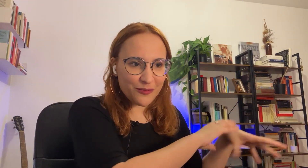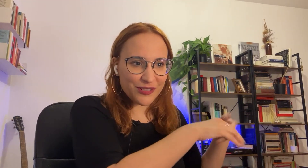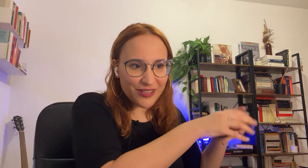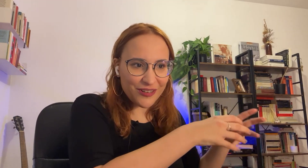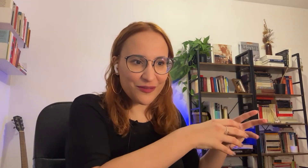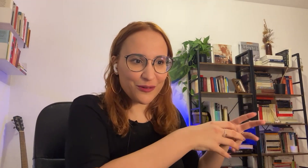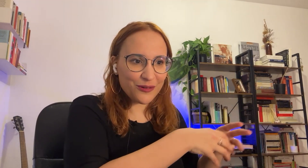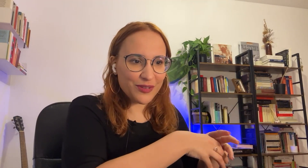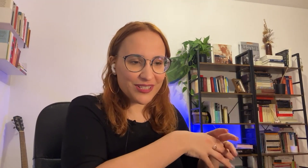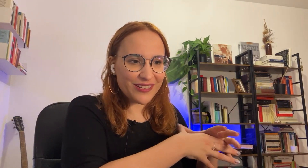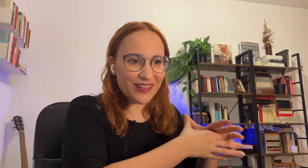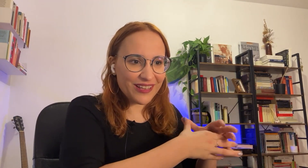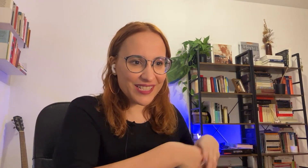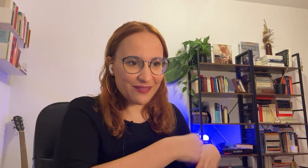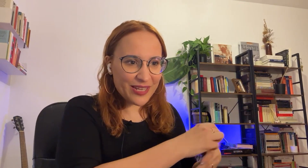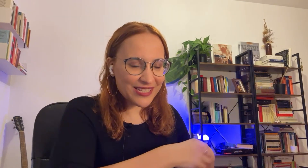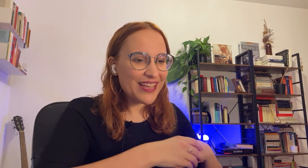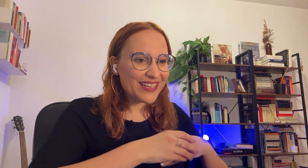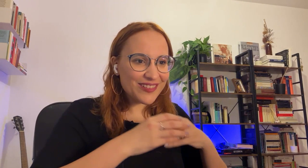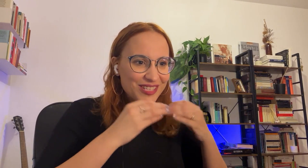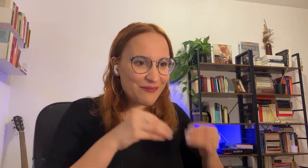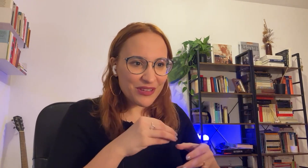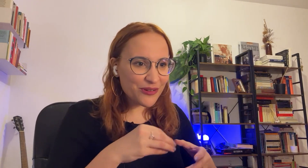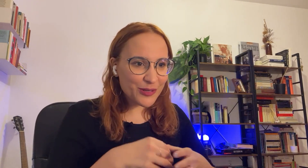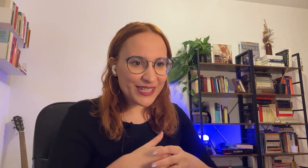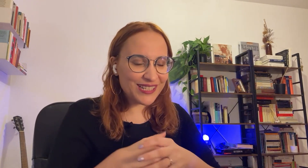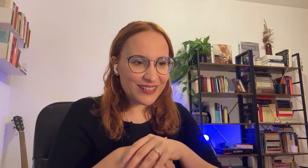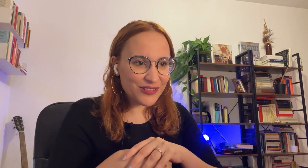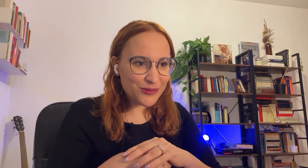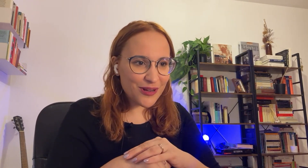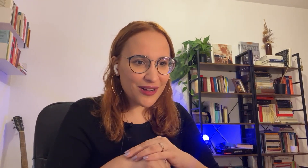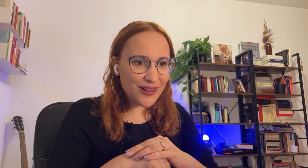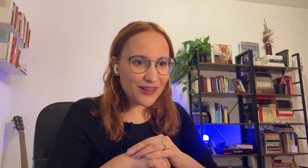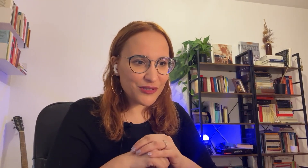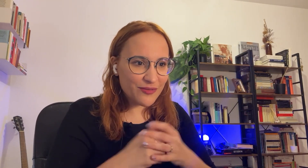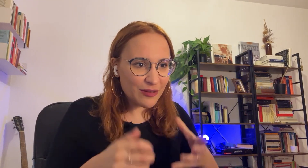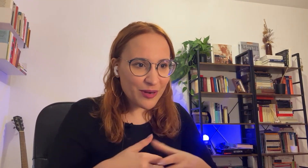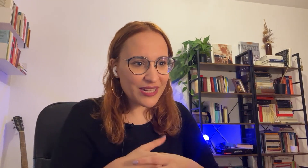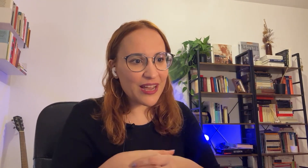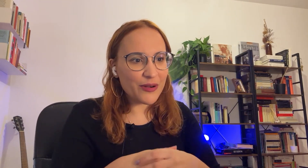perfectioning of your BSL database. Is there something you're very excited to develop right now?